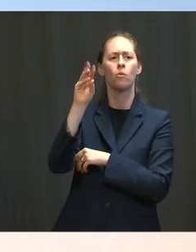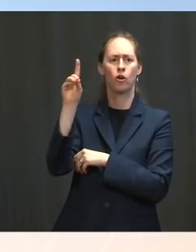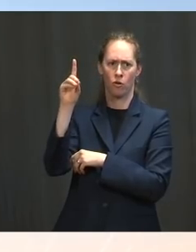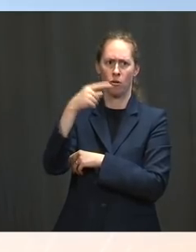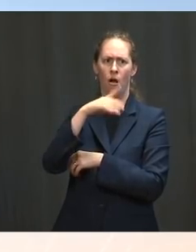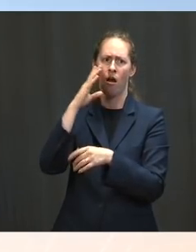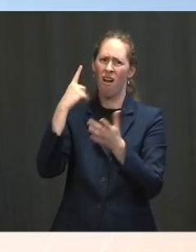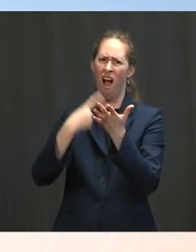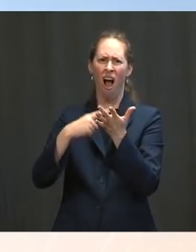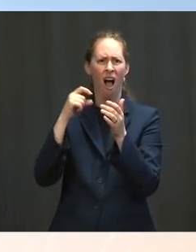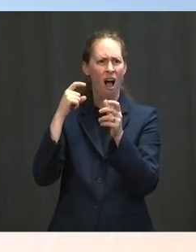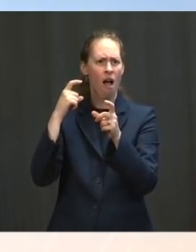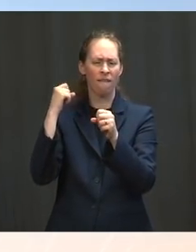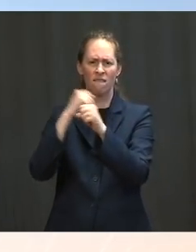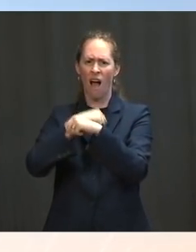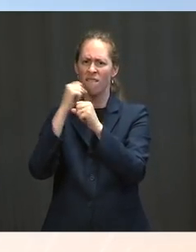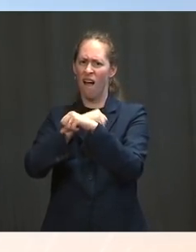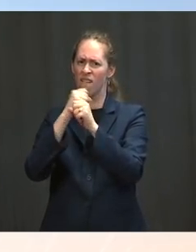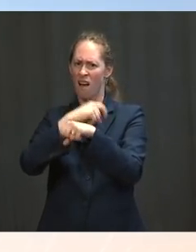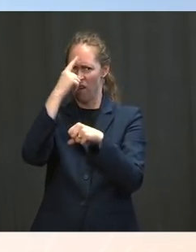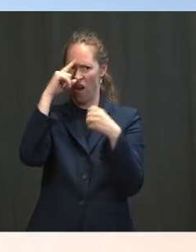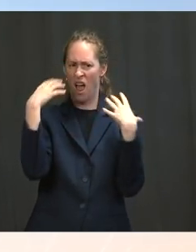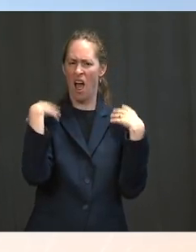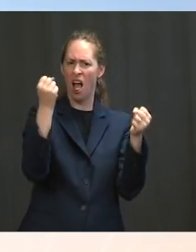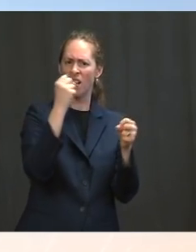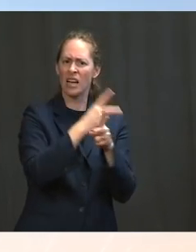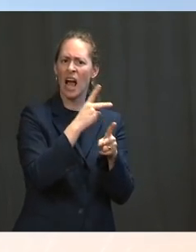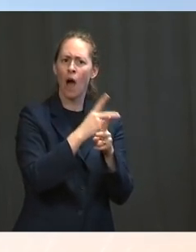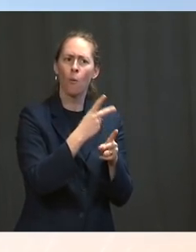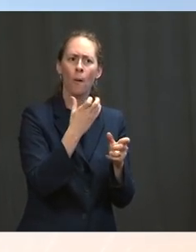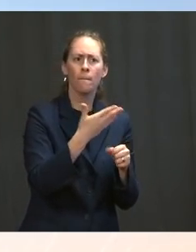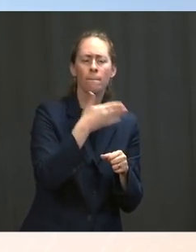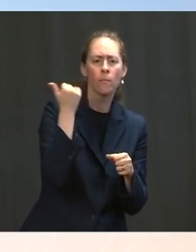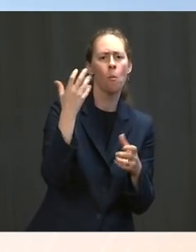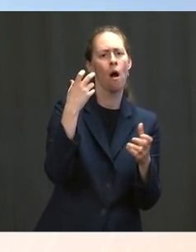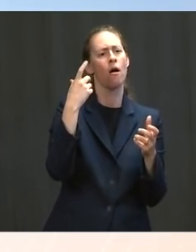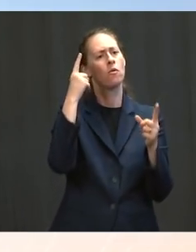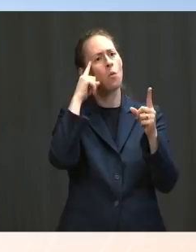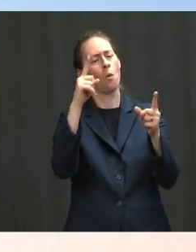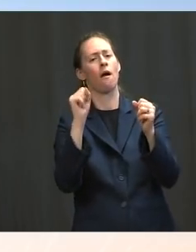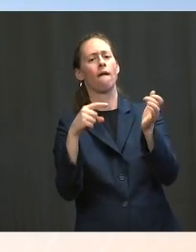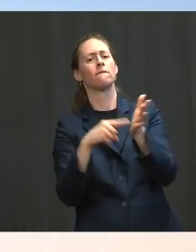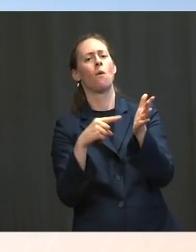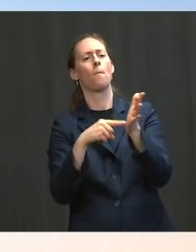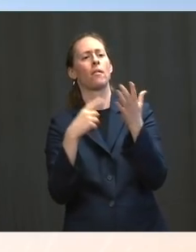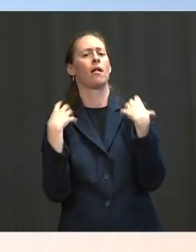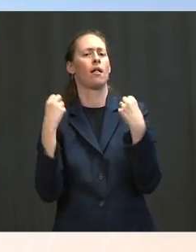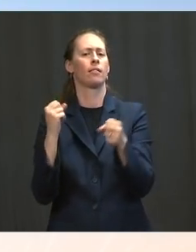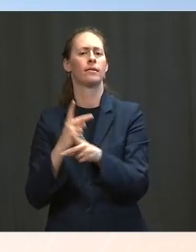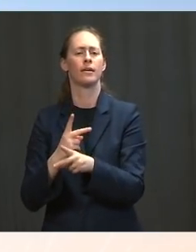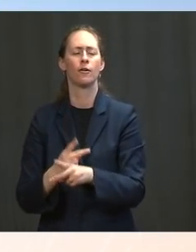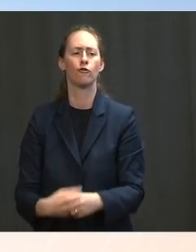making it more affordable and accessible. And that's something he will continue to advocate for in this bill. The Press: Before I get to Mayor Lightfoot -- Ms. Psaki: Yes.